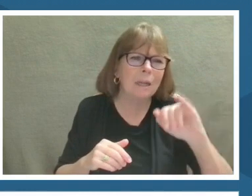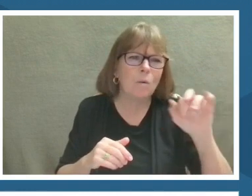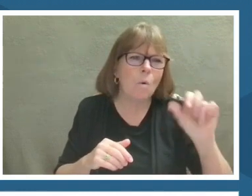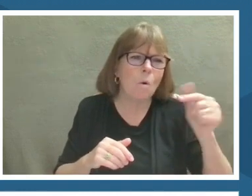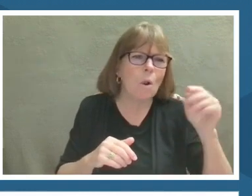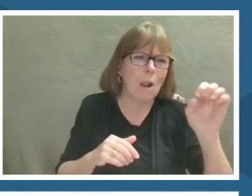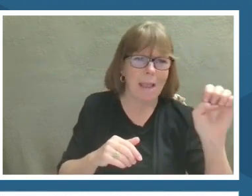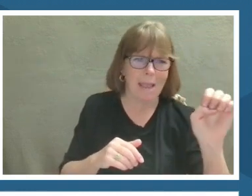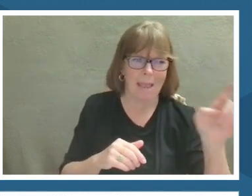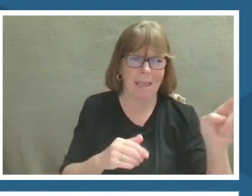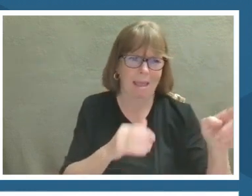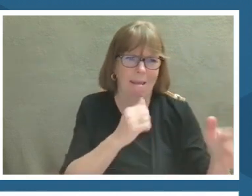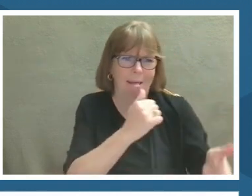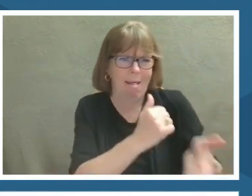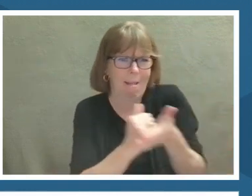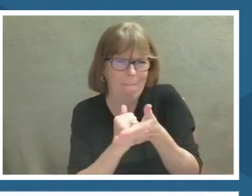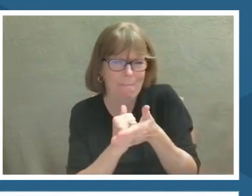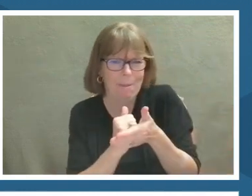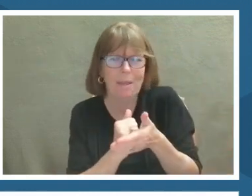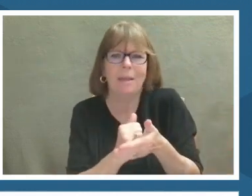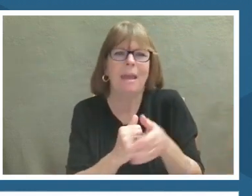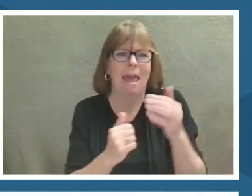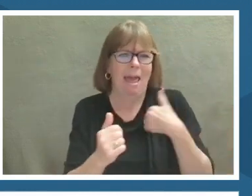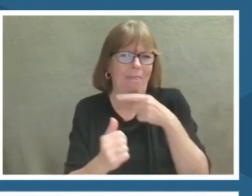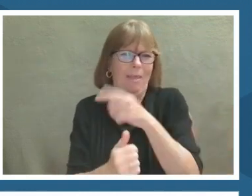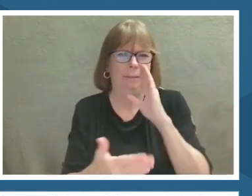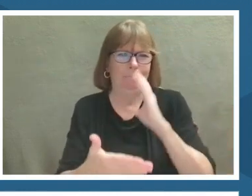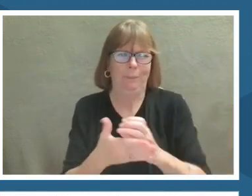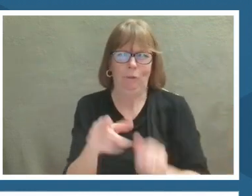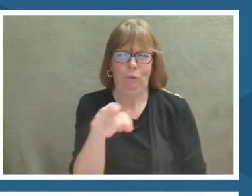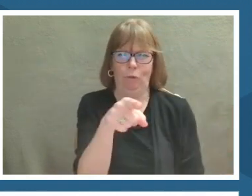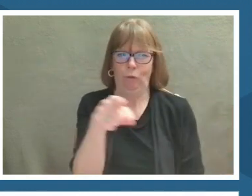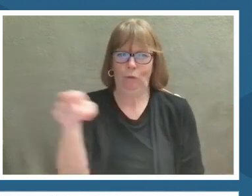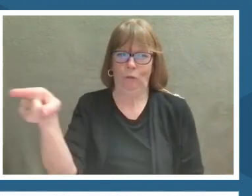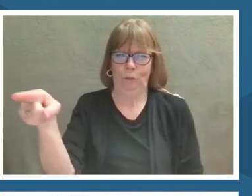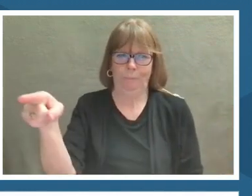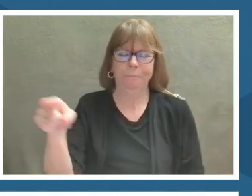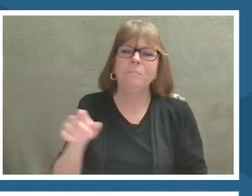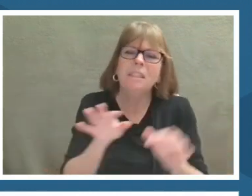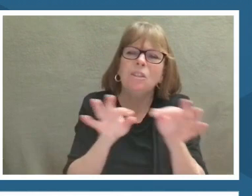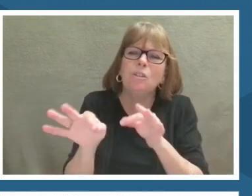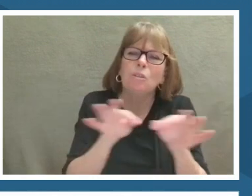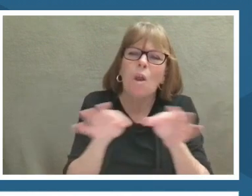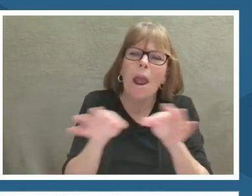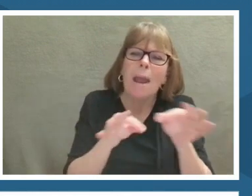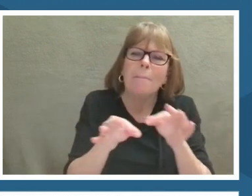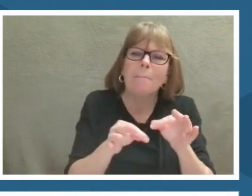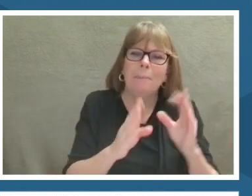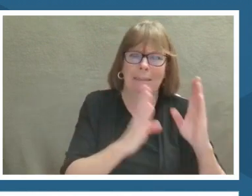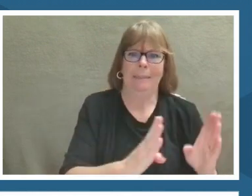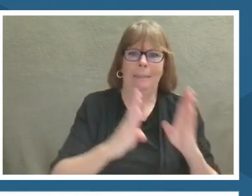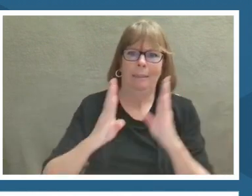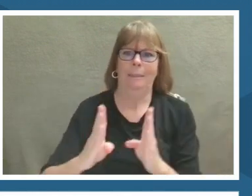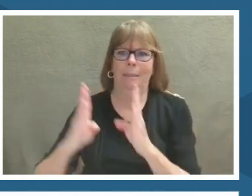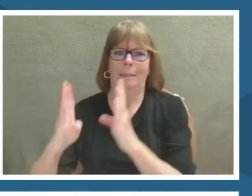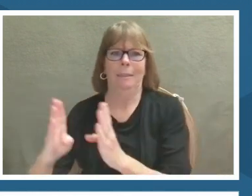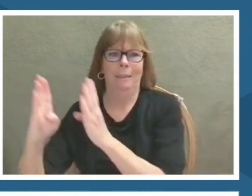of her books called stem lesson essentials in which she defines disciplinary multidisciplinary